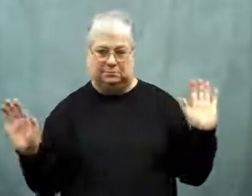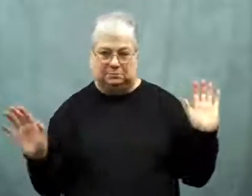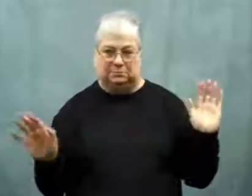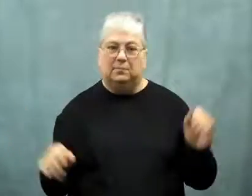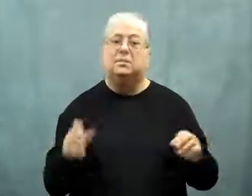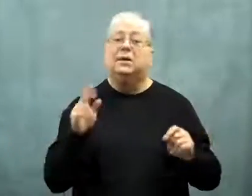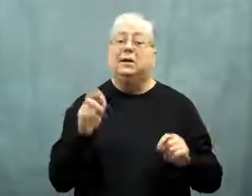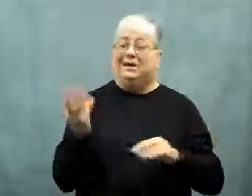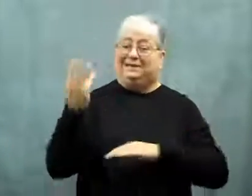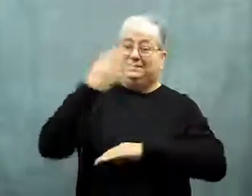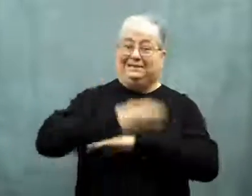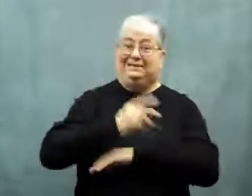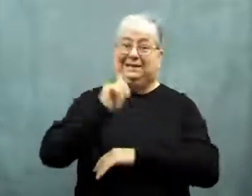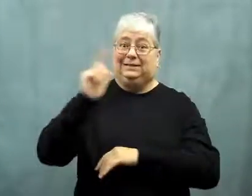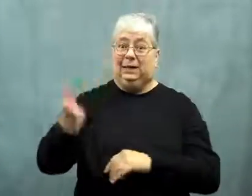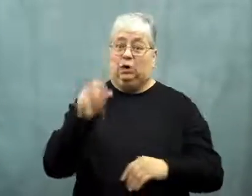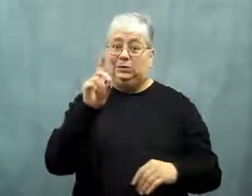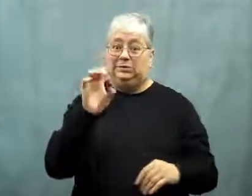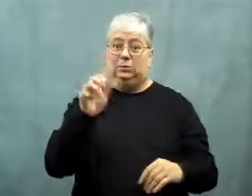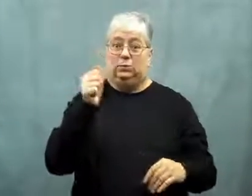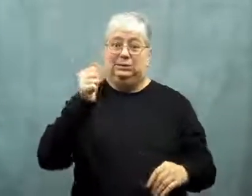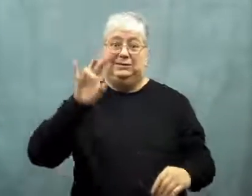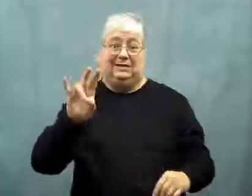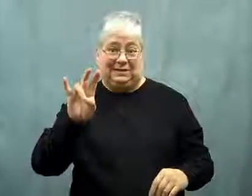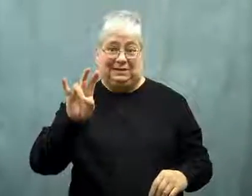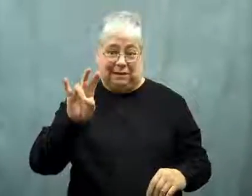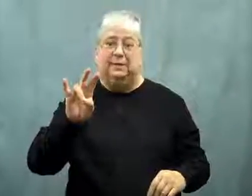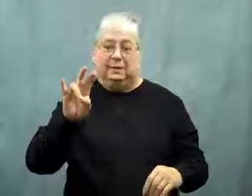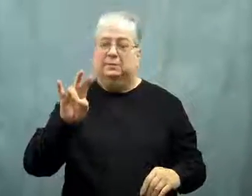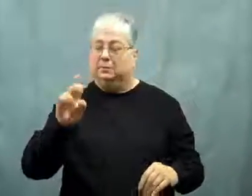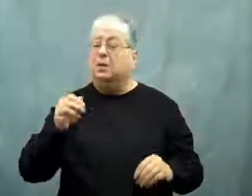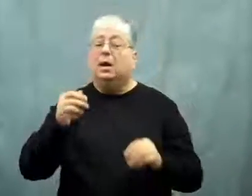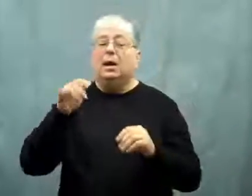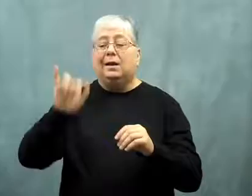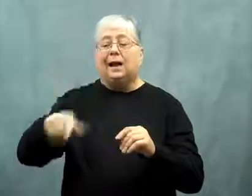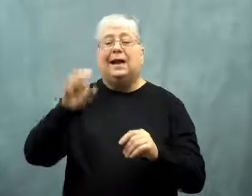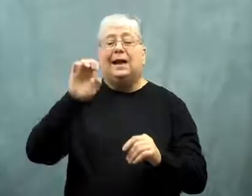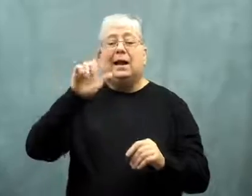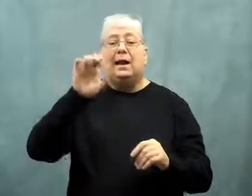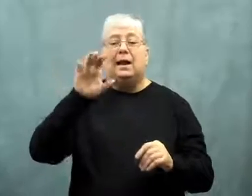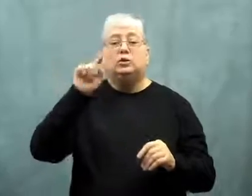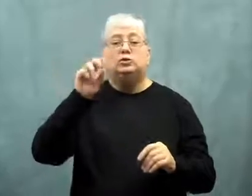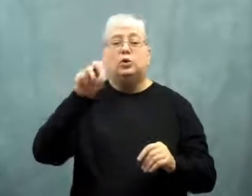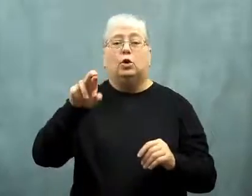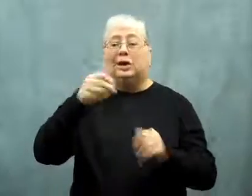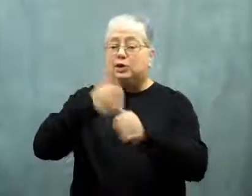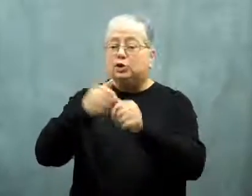Six days later, on December 17,